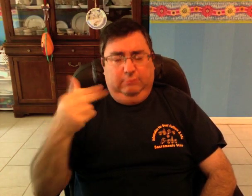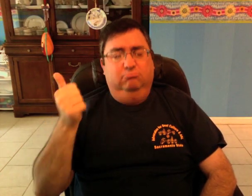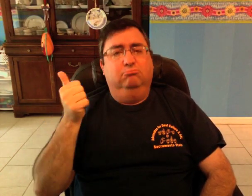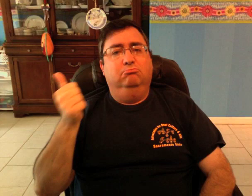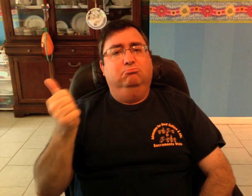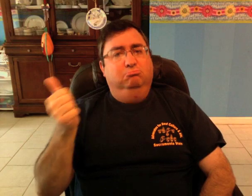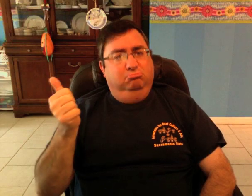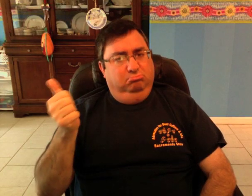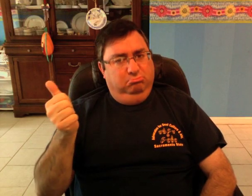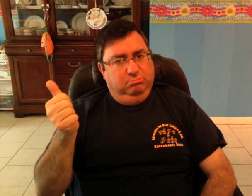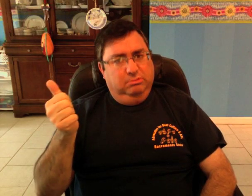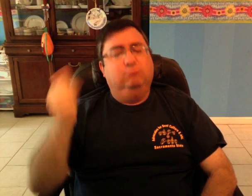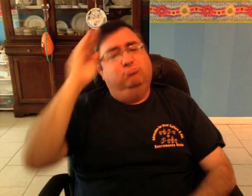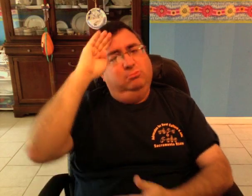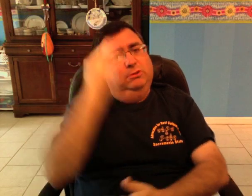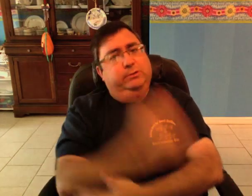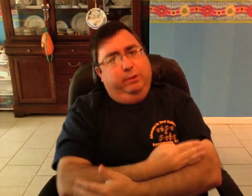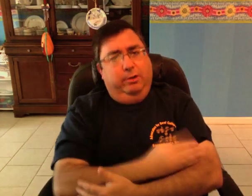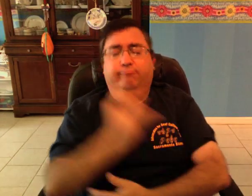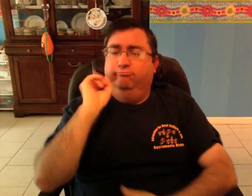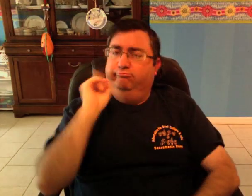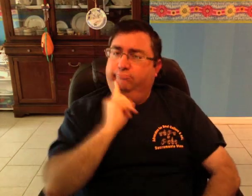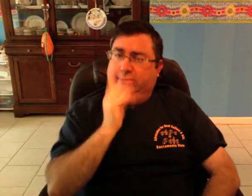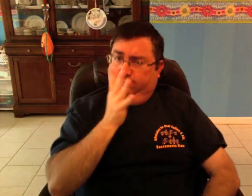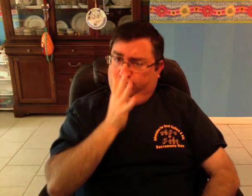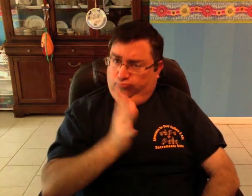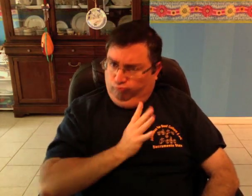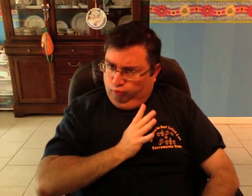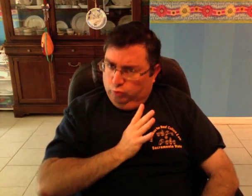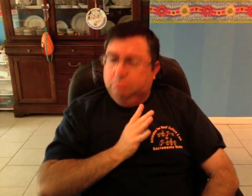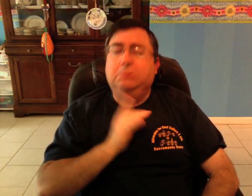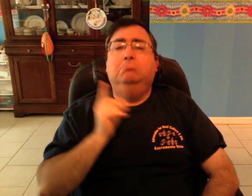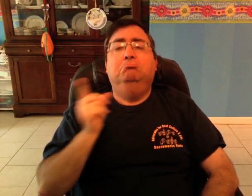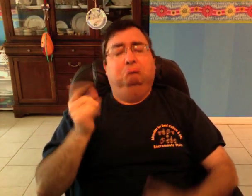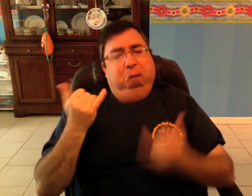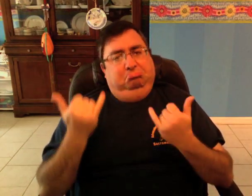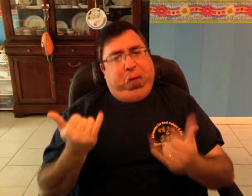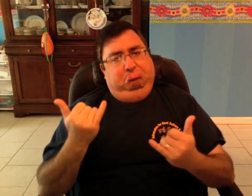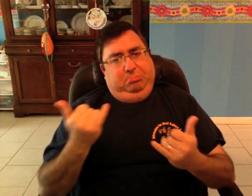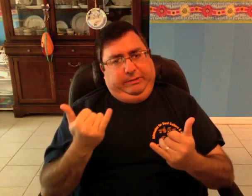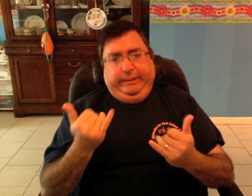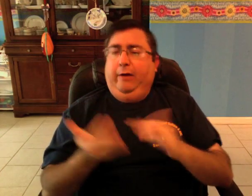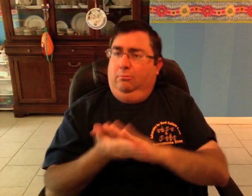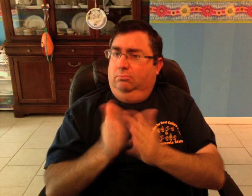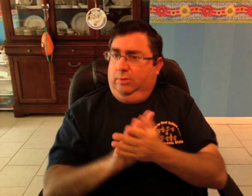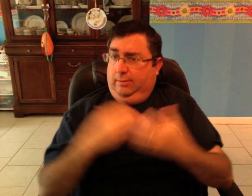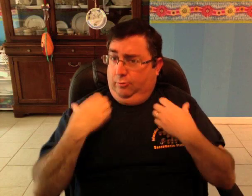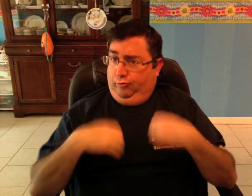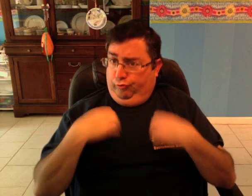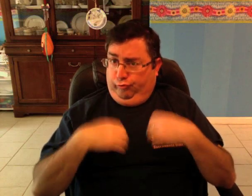who is the son of a Deaf woman and he is now a Rabbi.